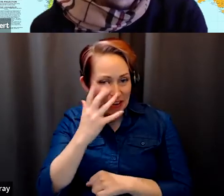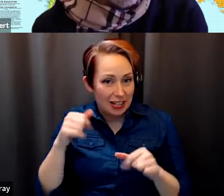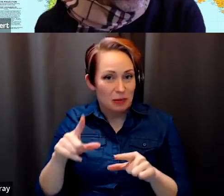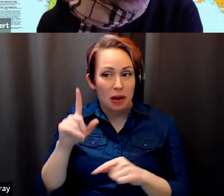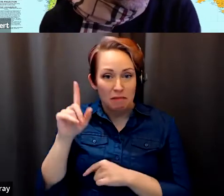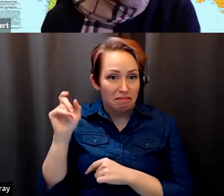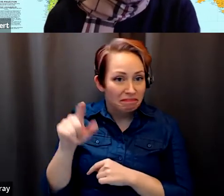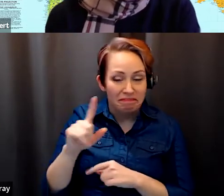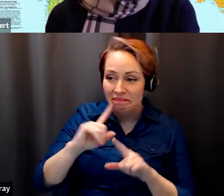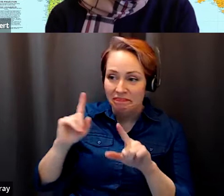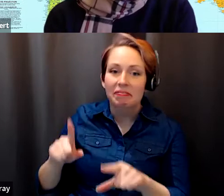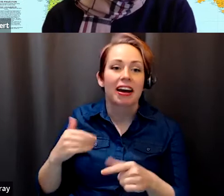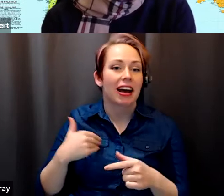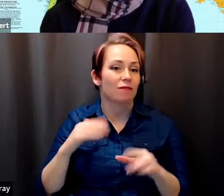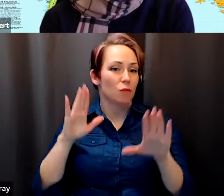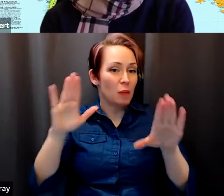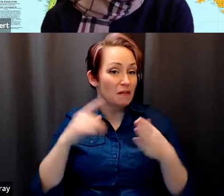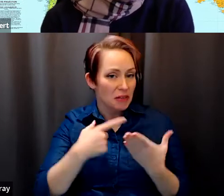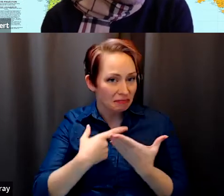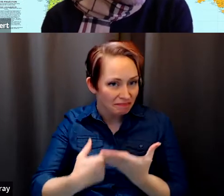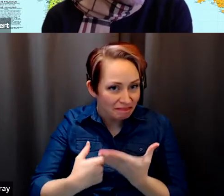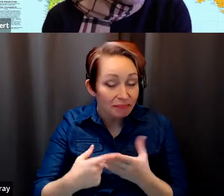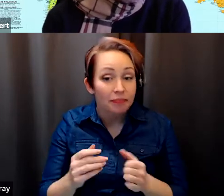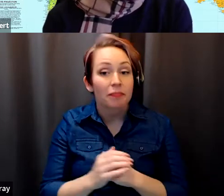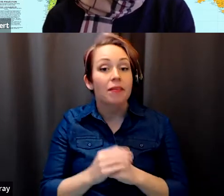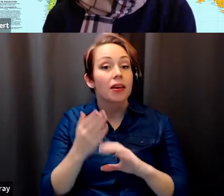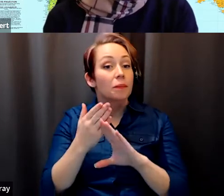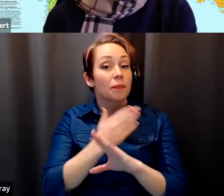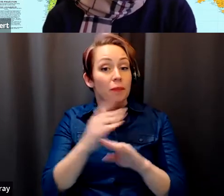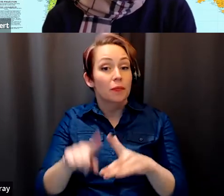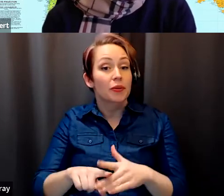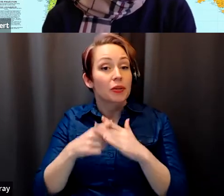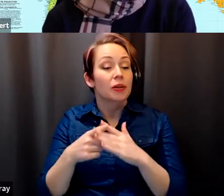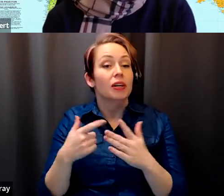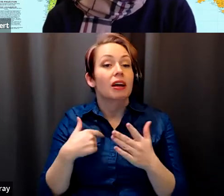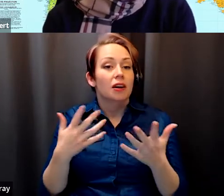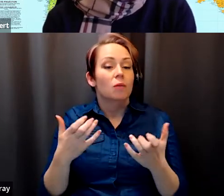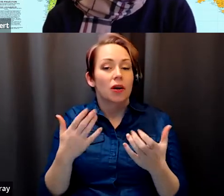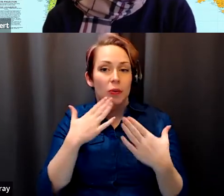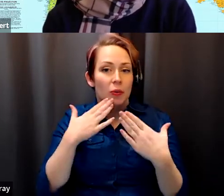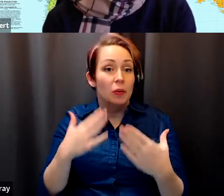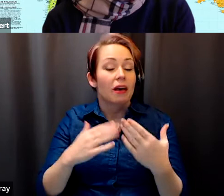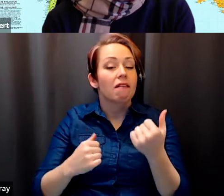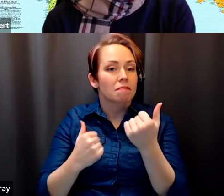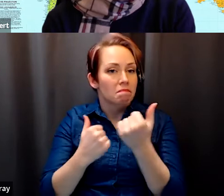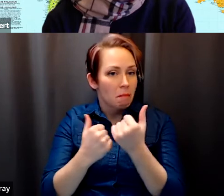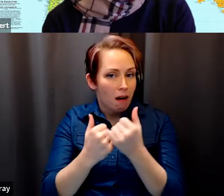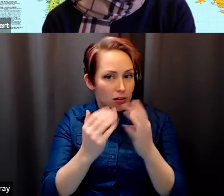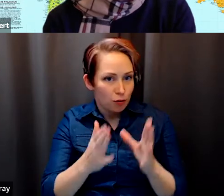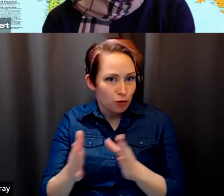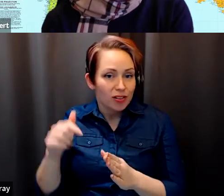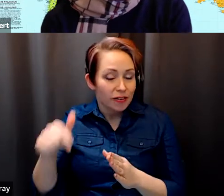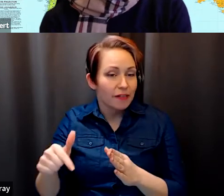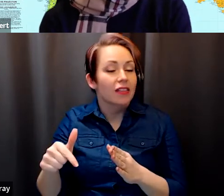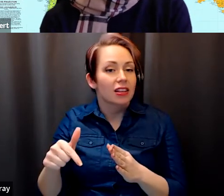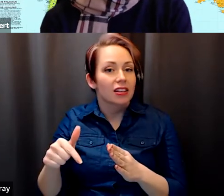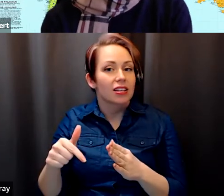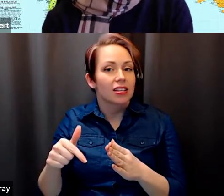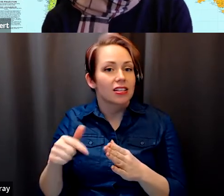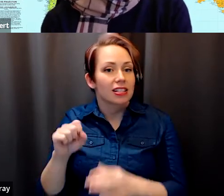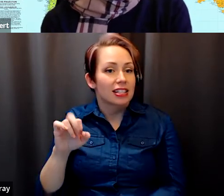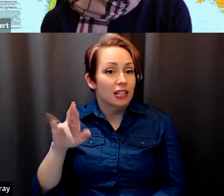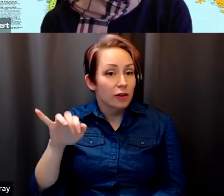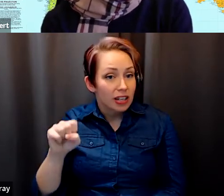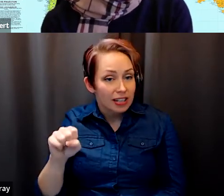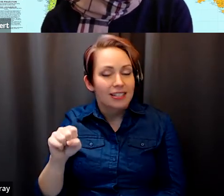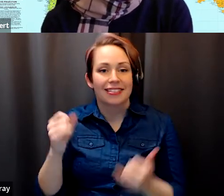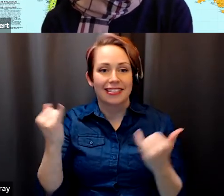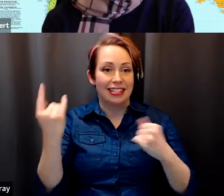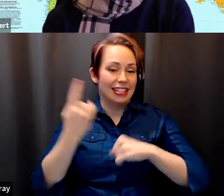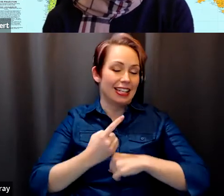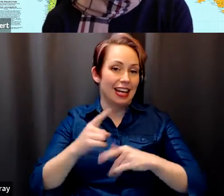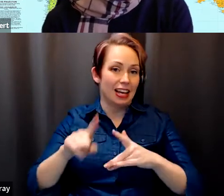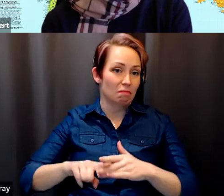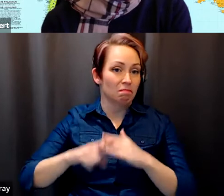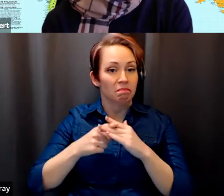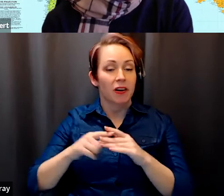Paul Gellert: Before we get started, let me take a moment to thank the sponsors of this series that are we are now today on to the fourth semester so.